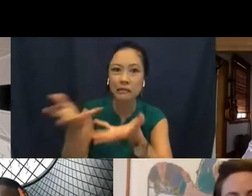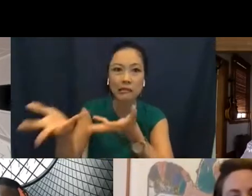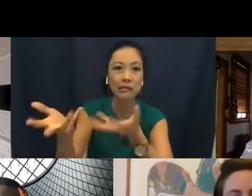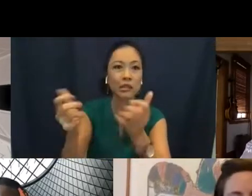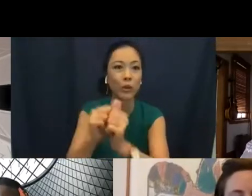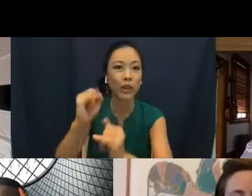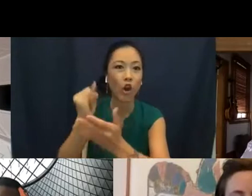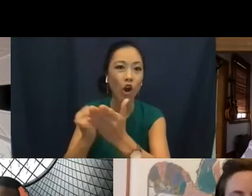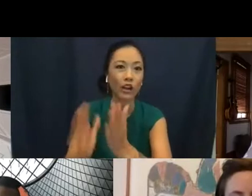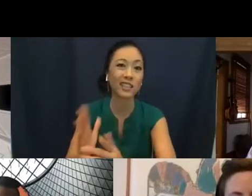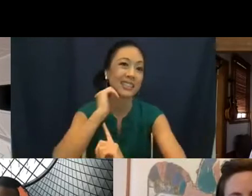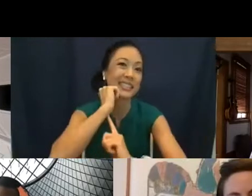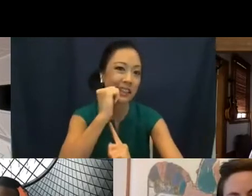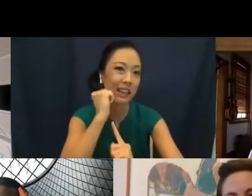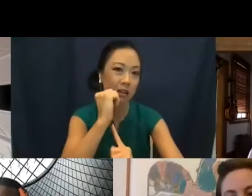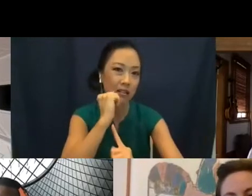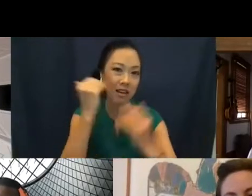Thank you for